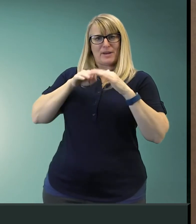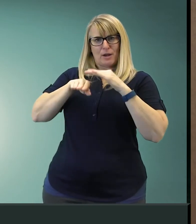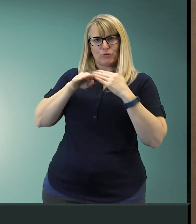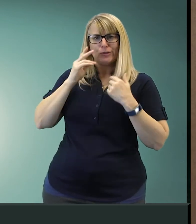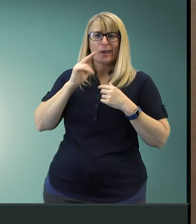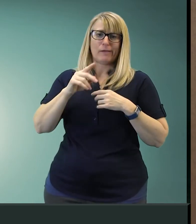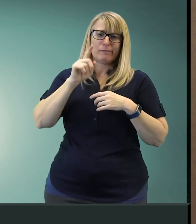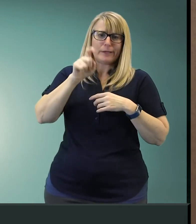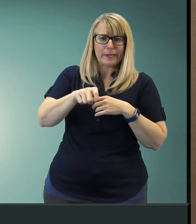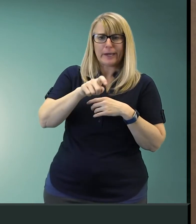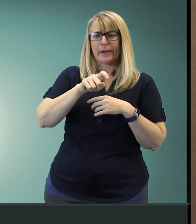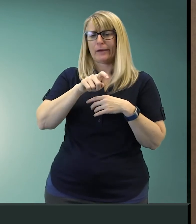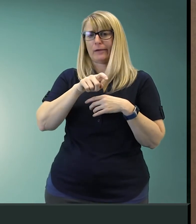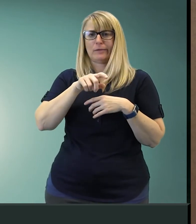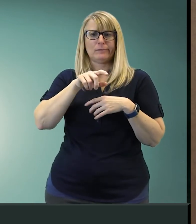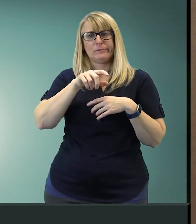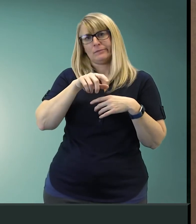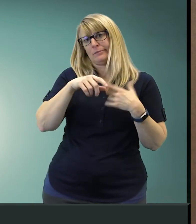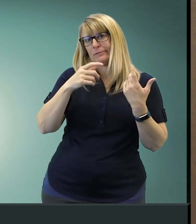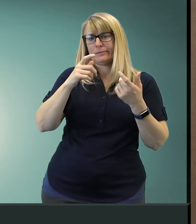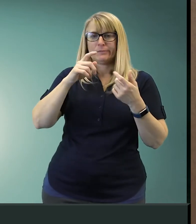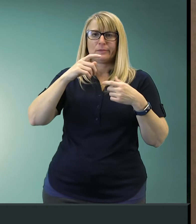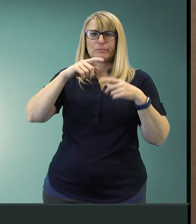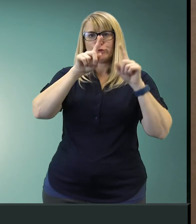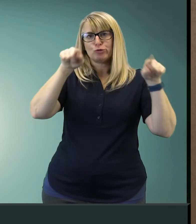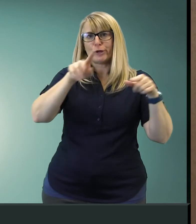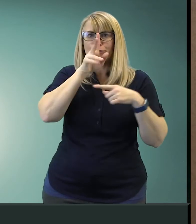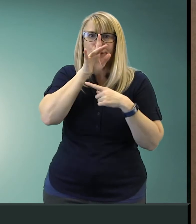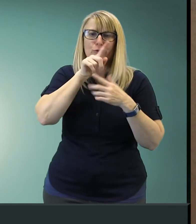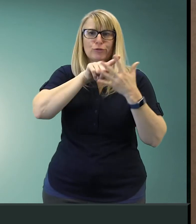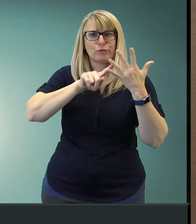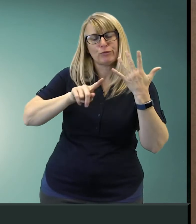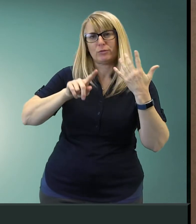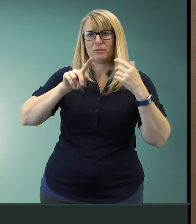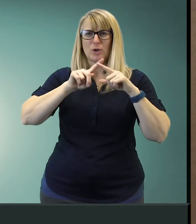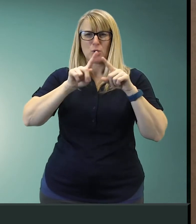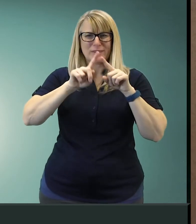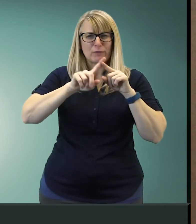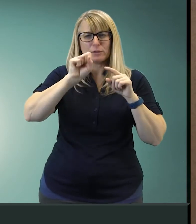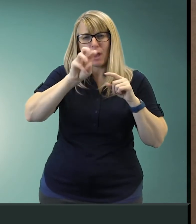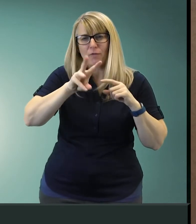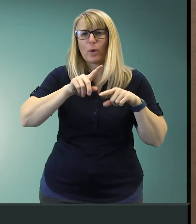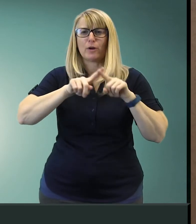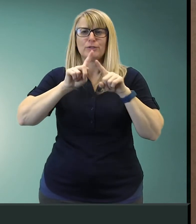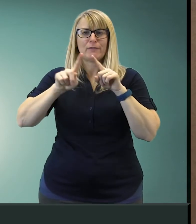Whether it's NVDA magnifiers. Whatever it is, know your stuff. Know your software.